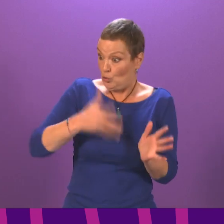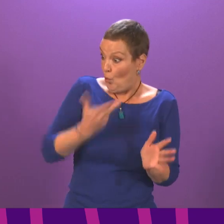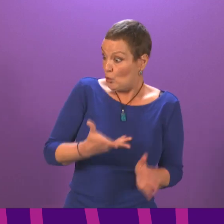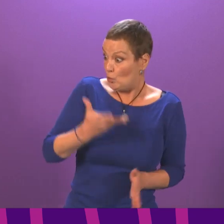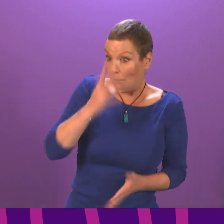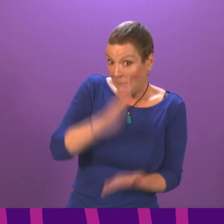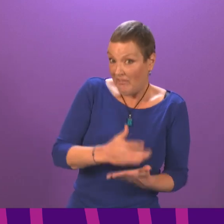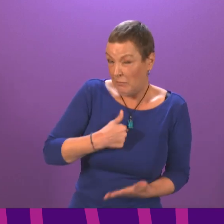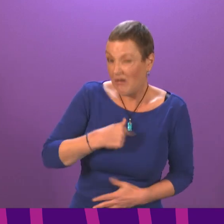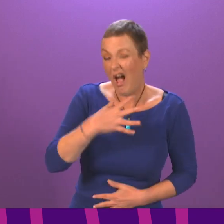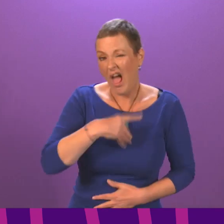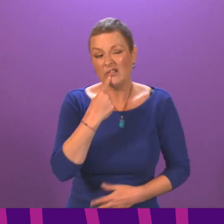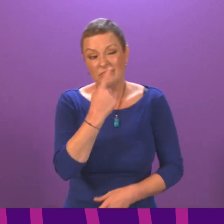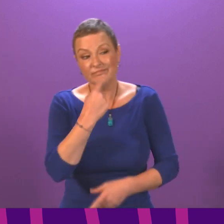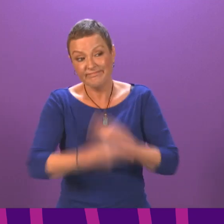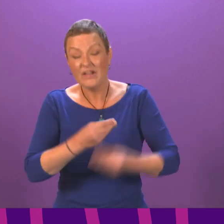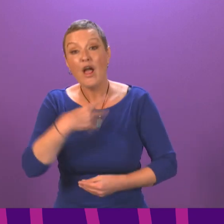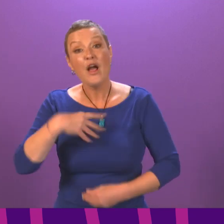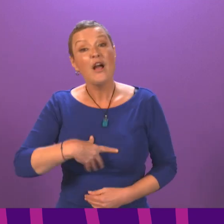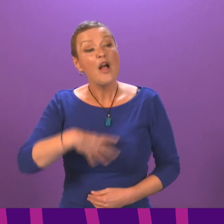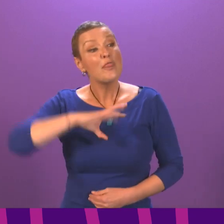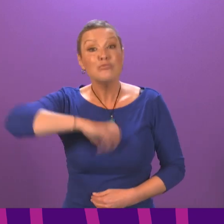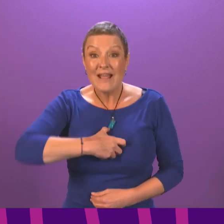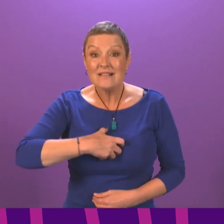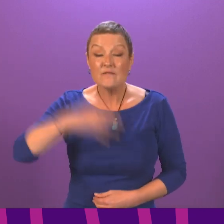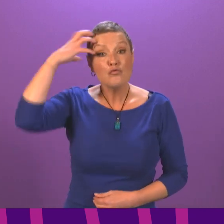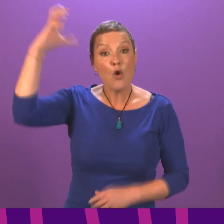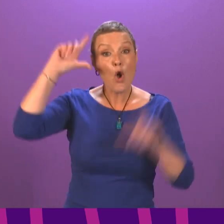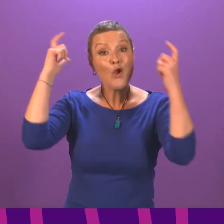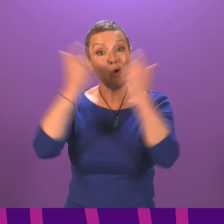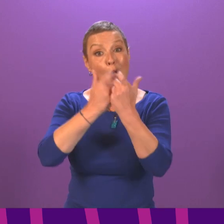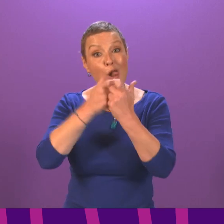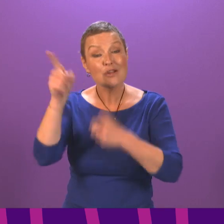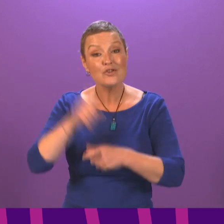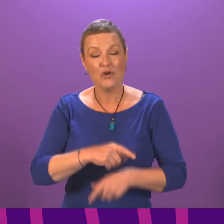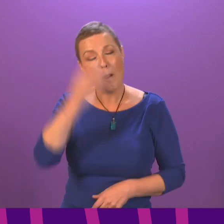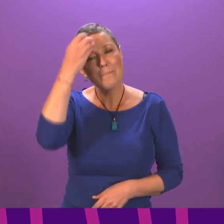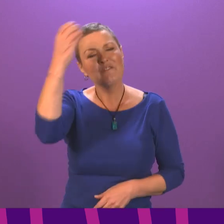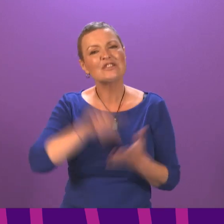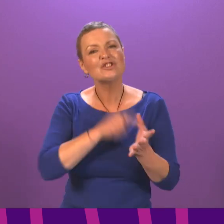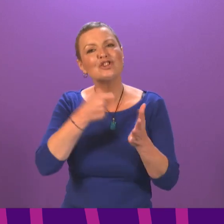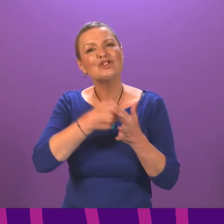I can share the words of the president of the Royal College of Physicians and Surgeons of Glasgow, Professor Jackie Taylor: